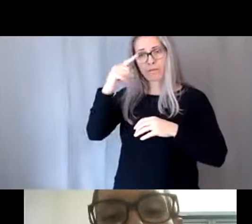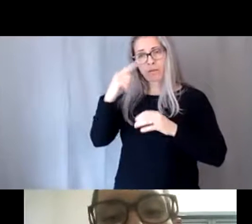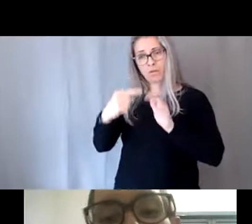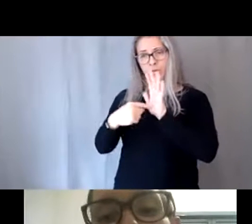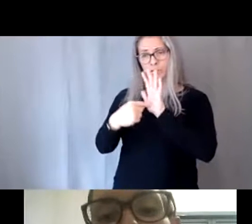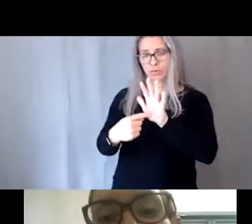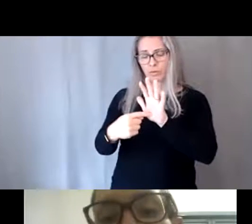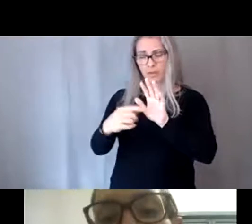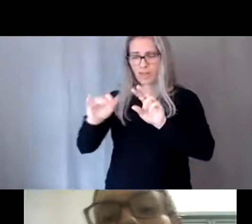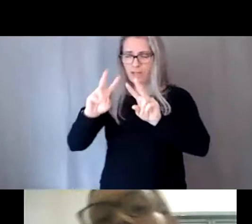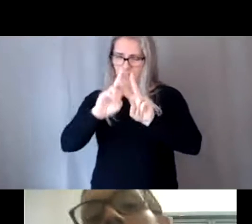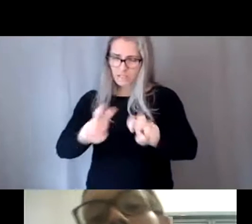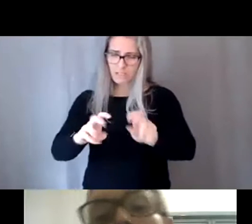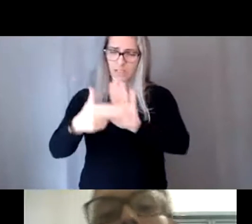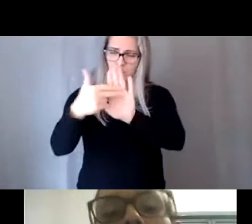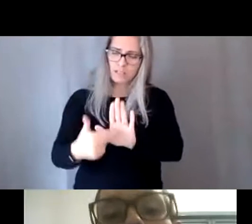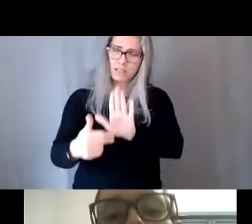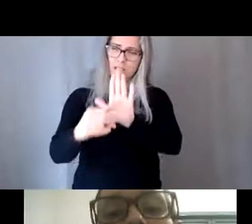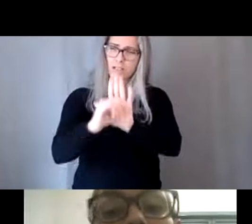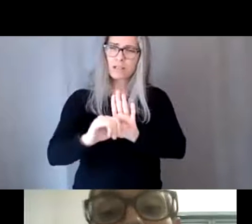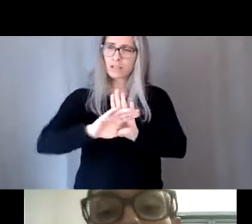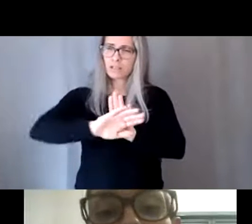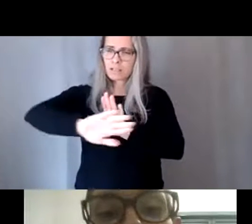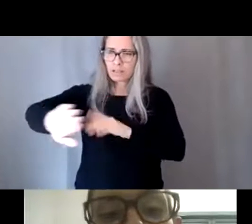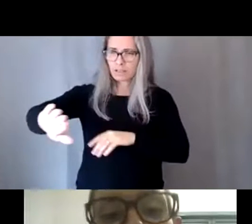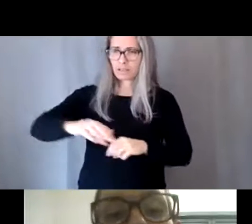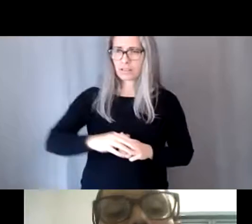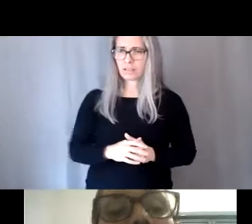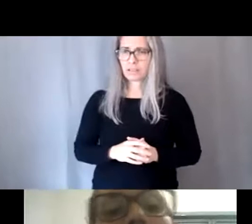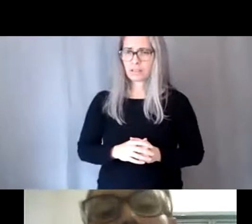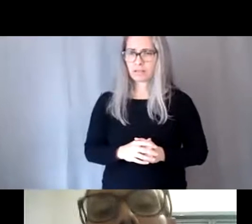human health appear in an incidental or instrumental